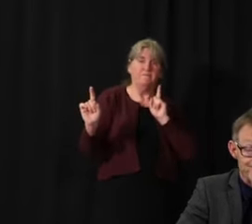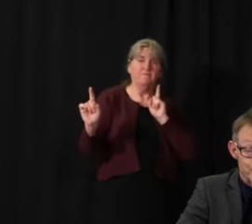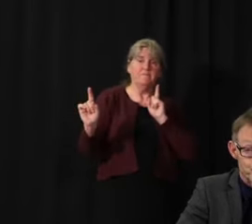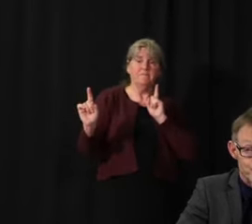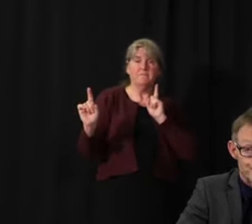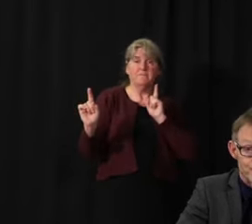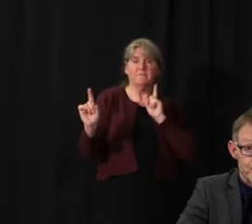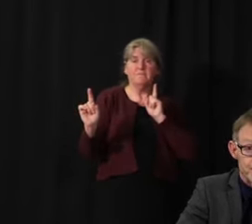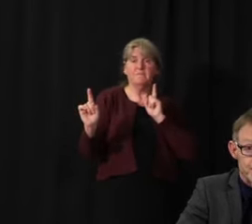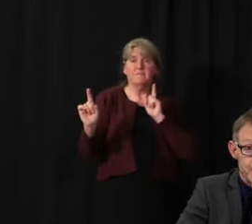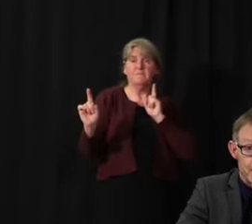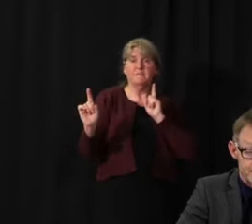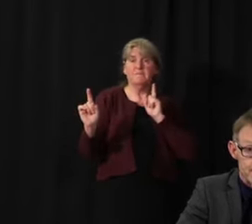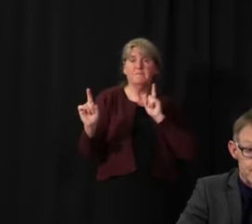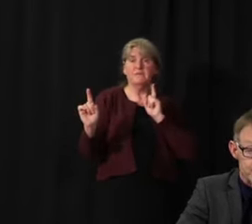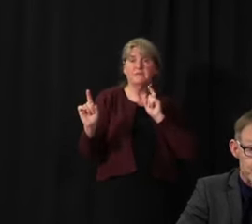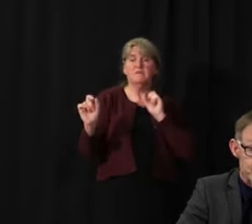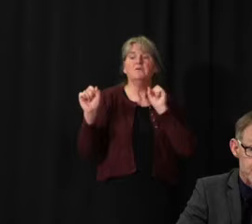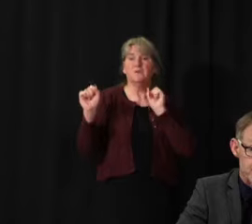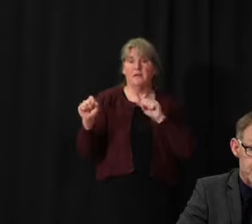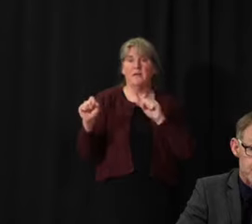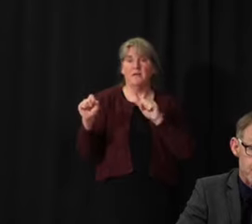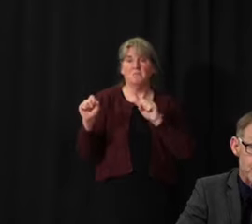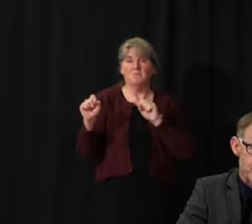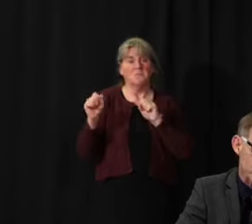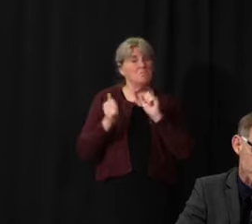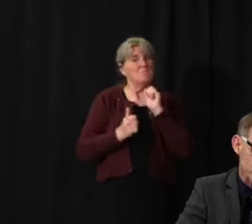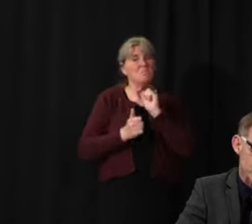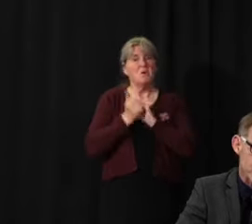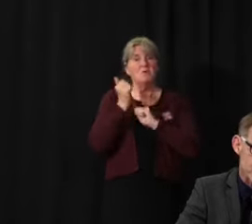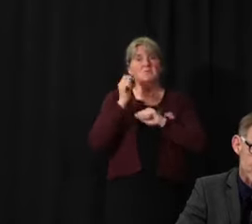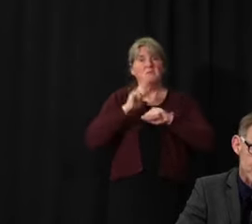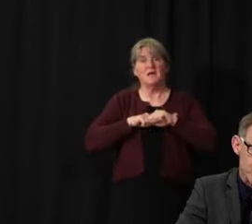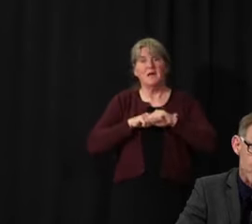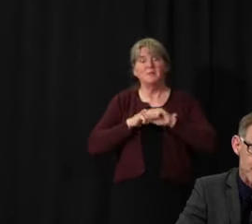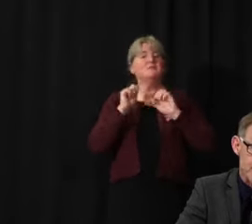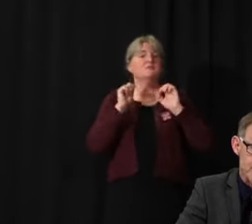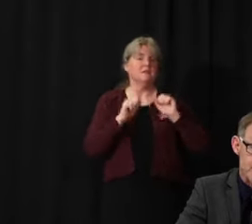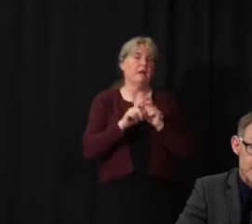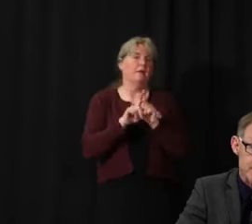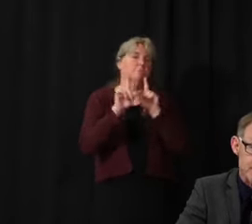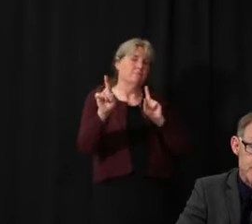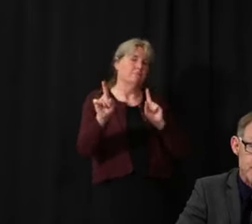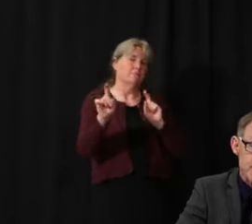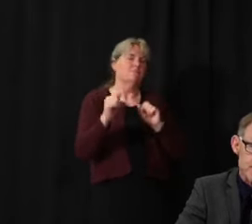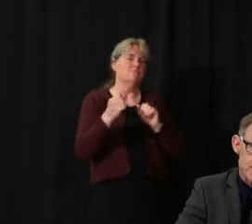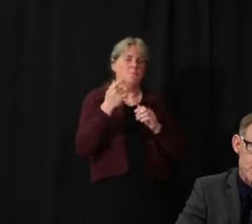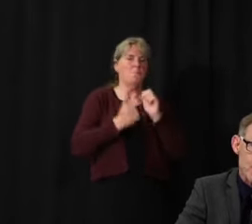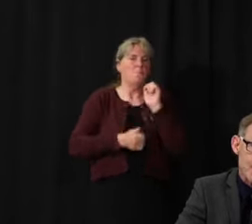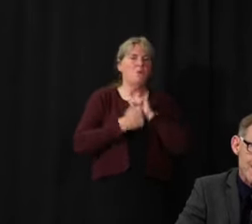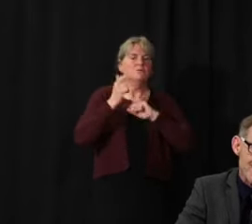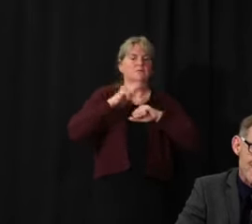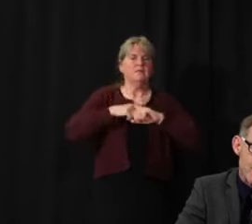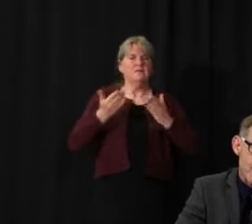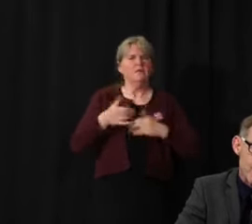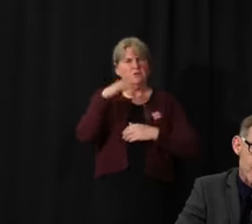except for some very isolated circumstances really quite easy